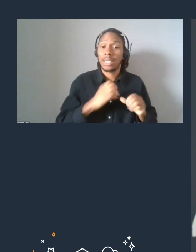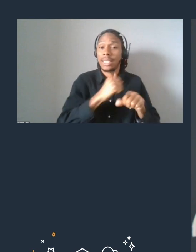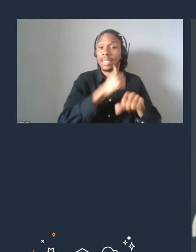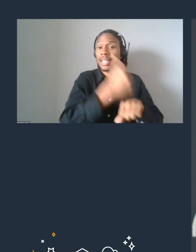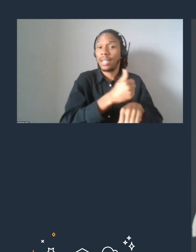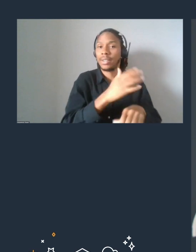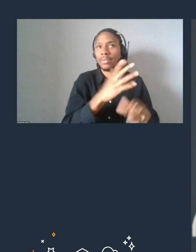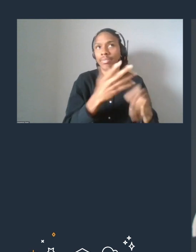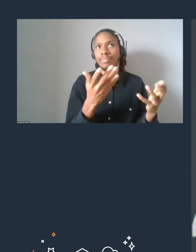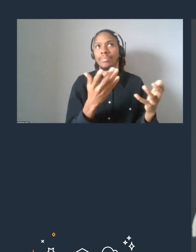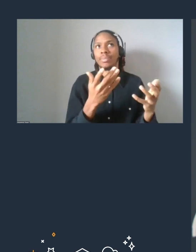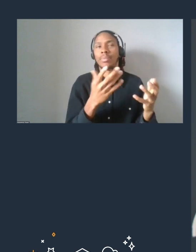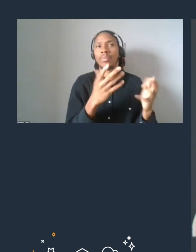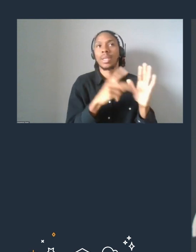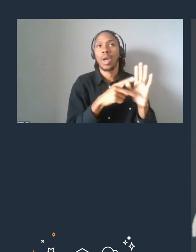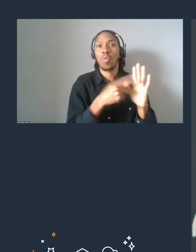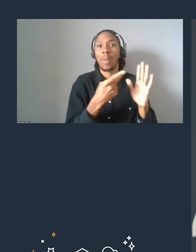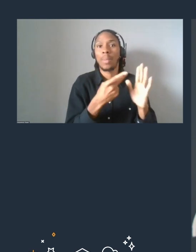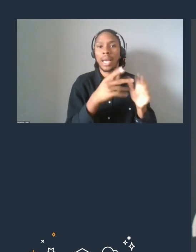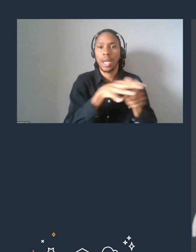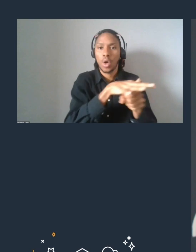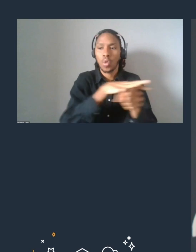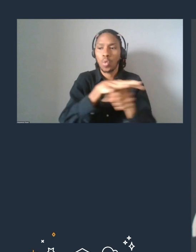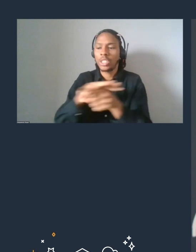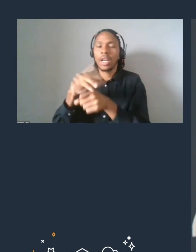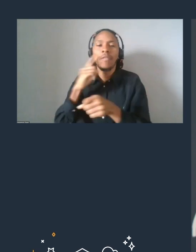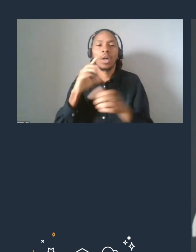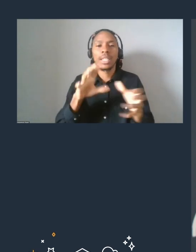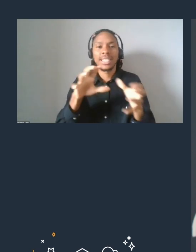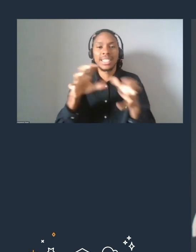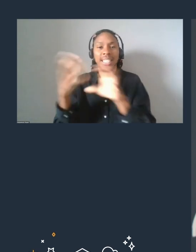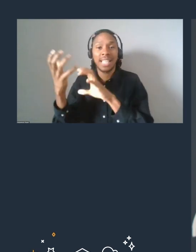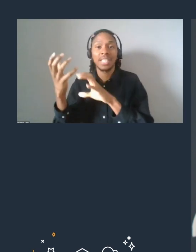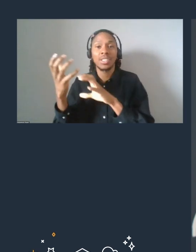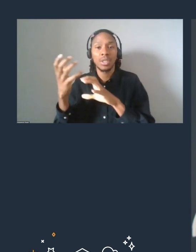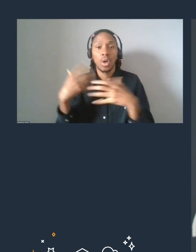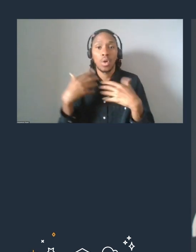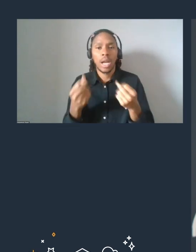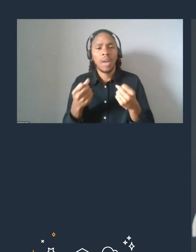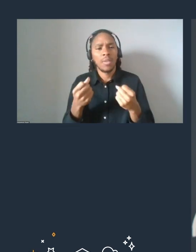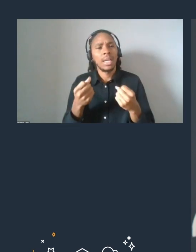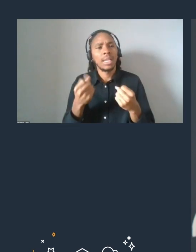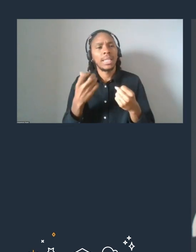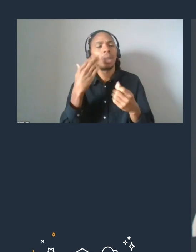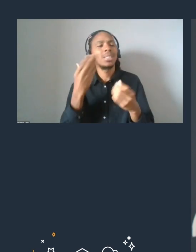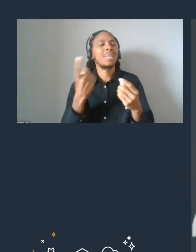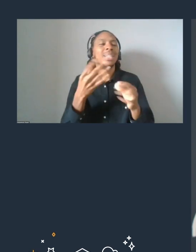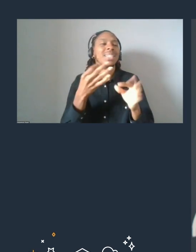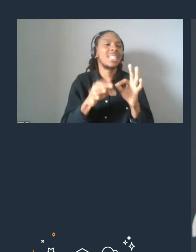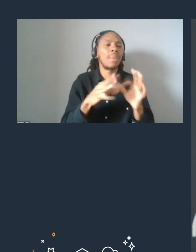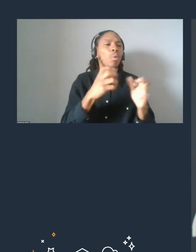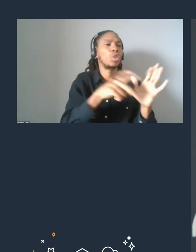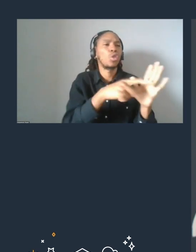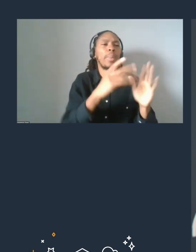replicated regions for disaster recovery and they want a simple way to say, "Hey, replicate all of my objects into this new bucket."